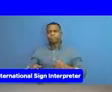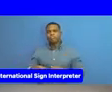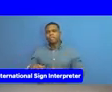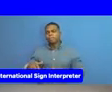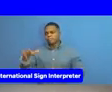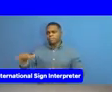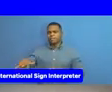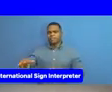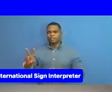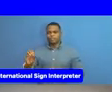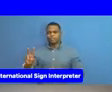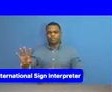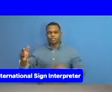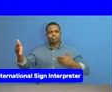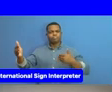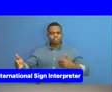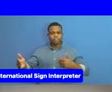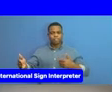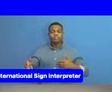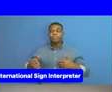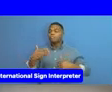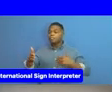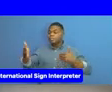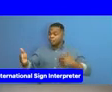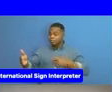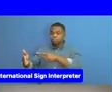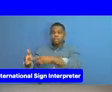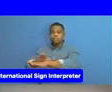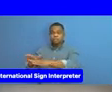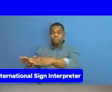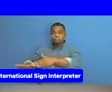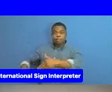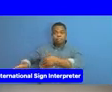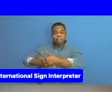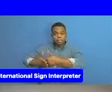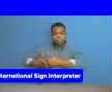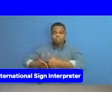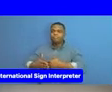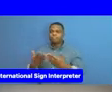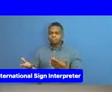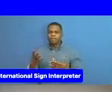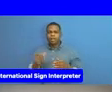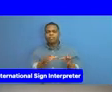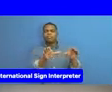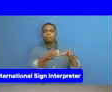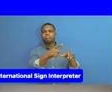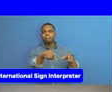From the 1st of July, 2024 until the 30th of November, 2025, the partnerships will have 17 months